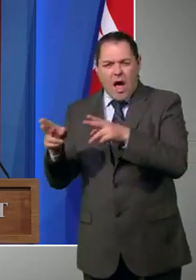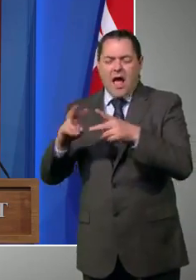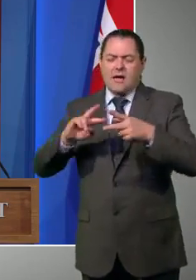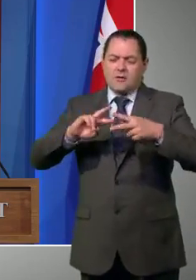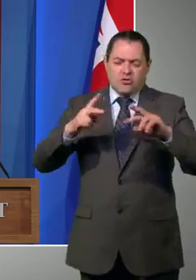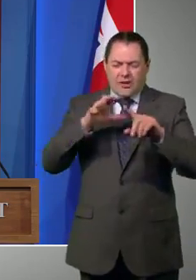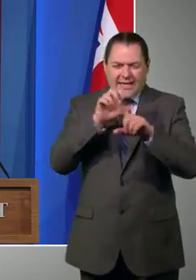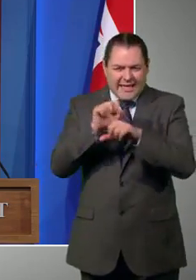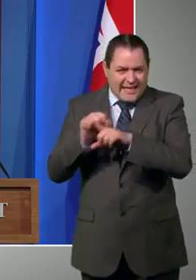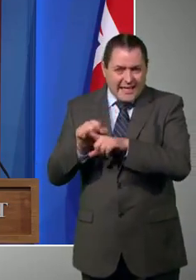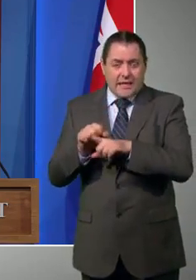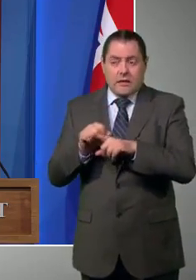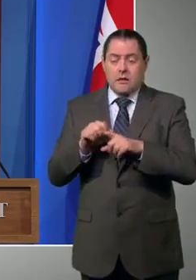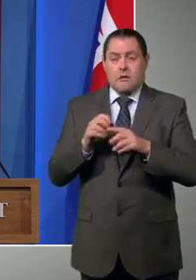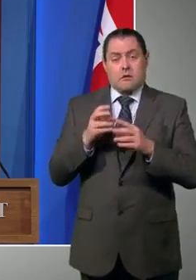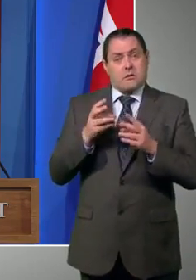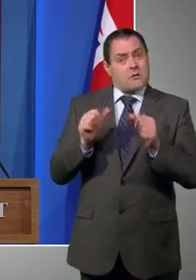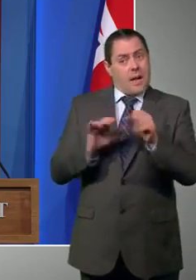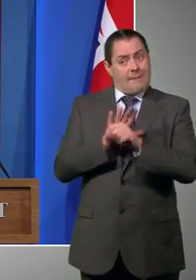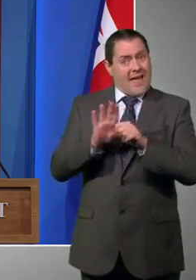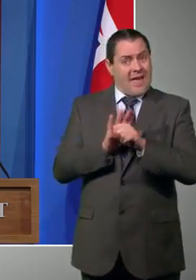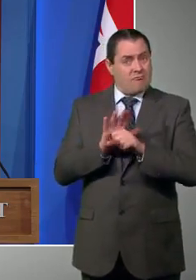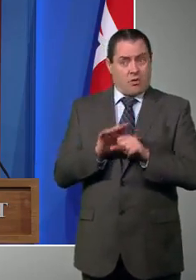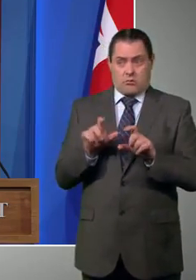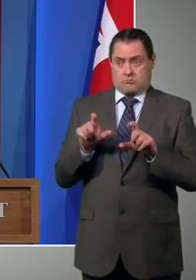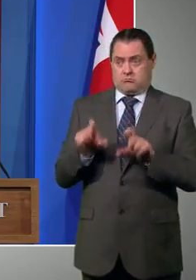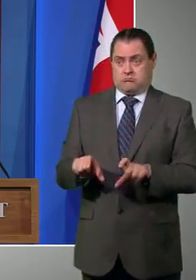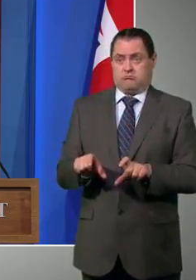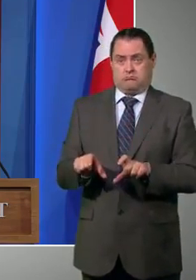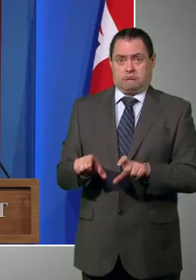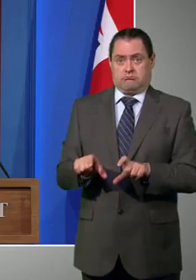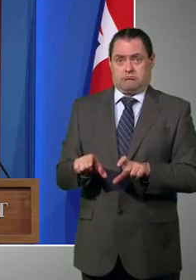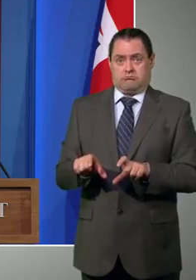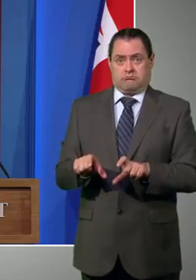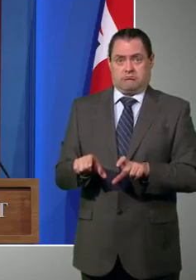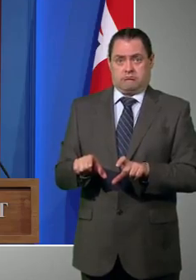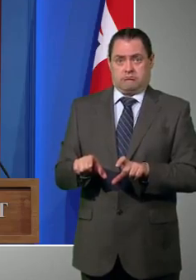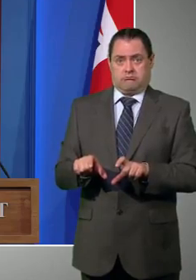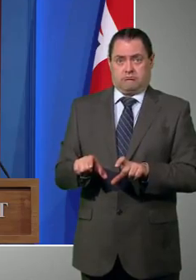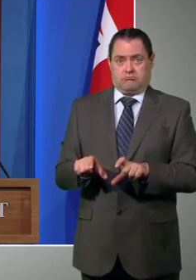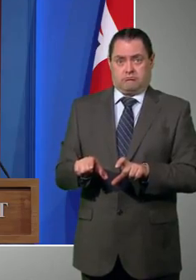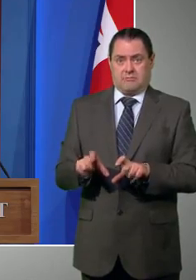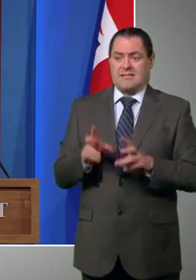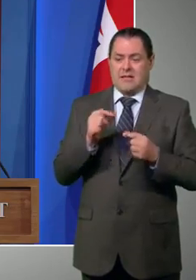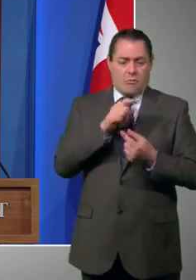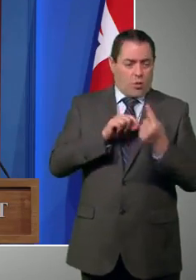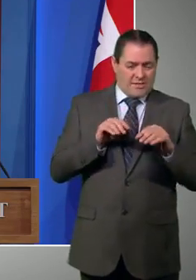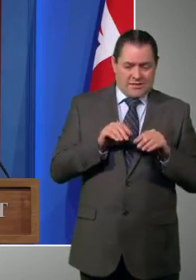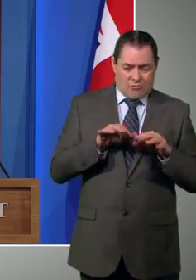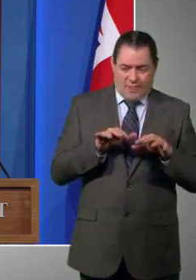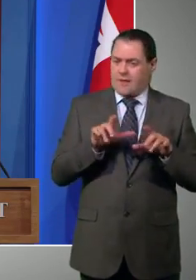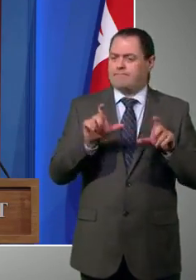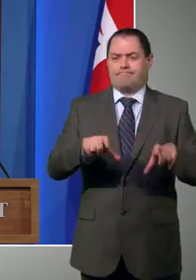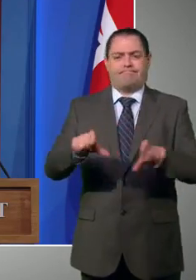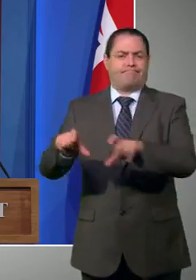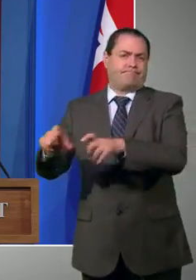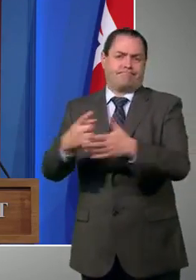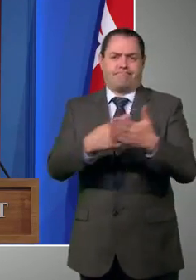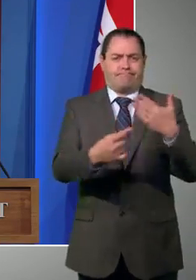in some areas they have closed down so we. Haven't seen we've seen a bit of community transmission and then it's